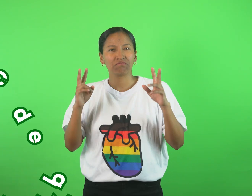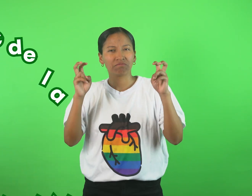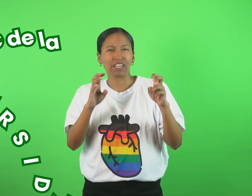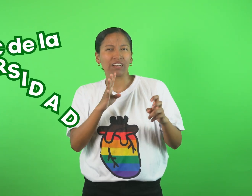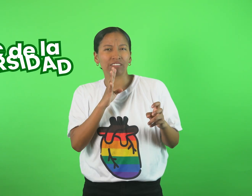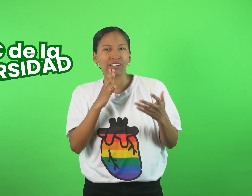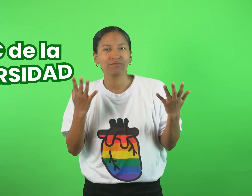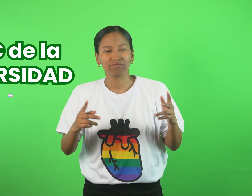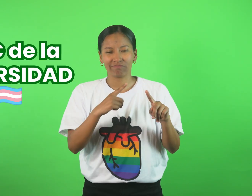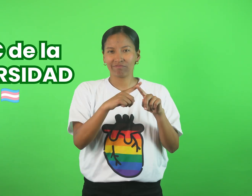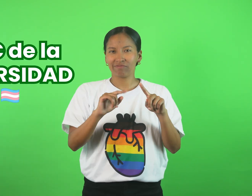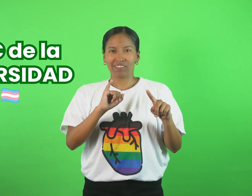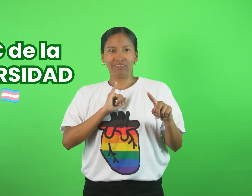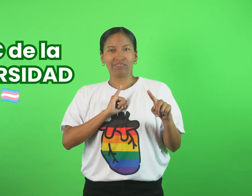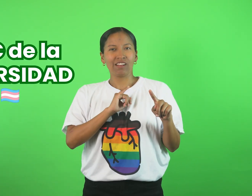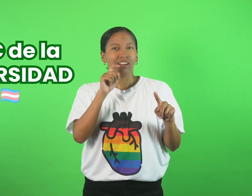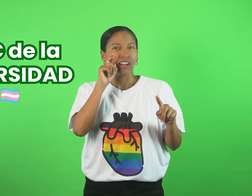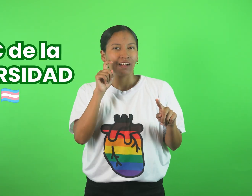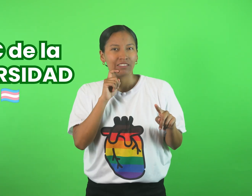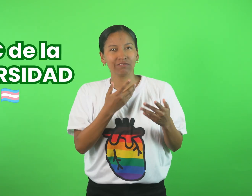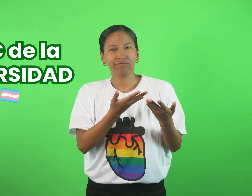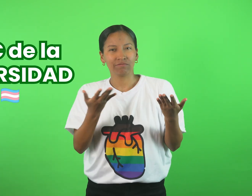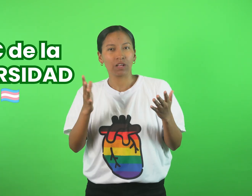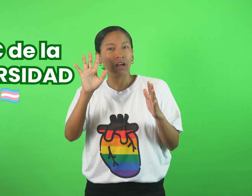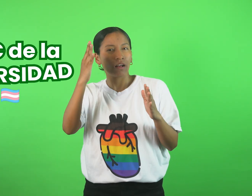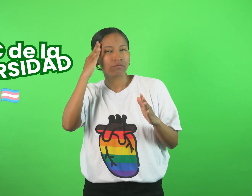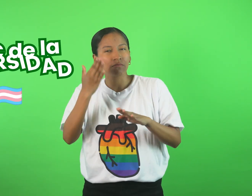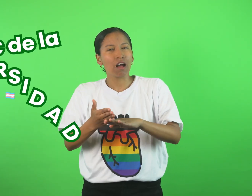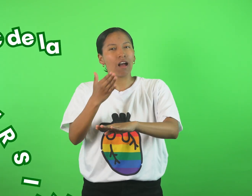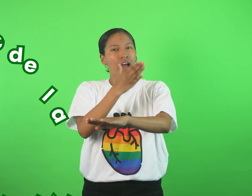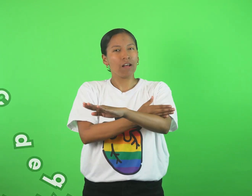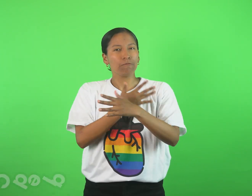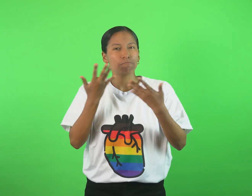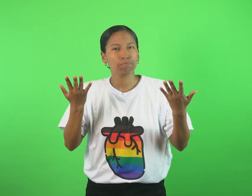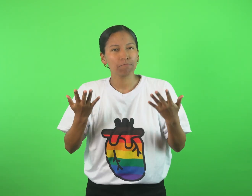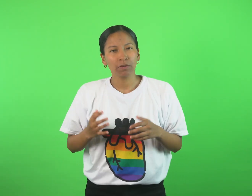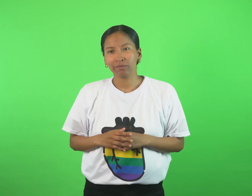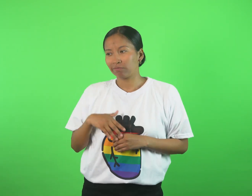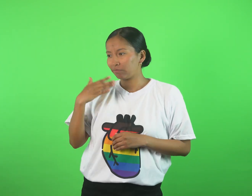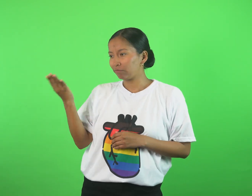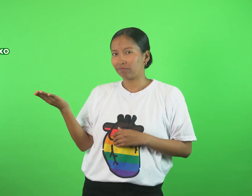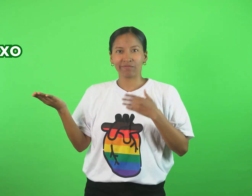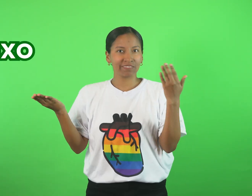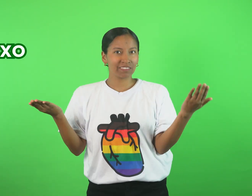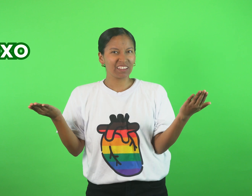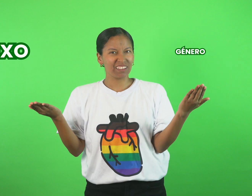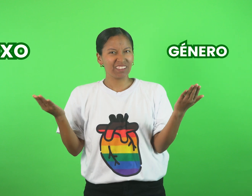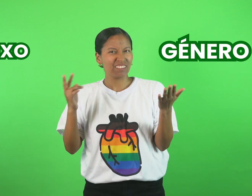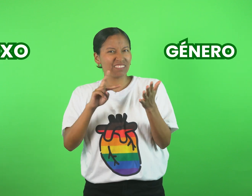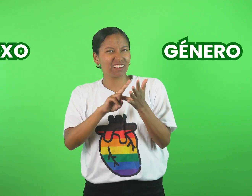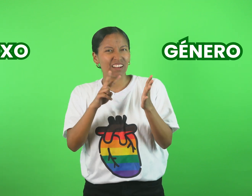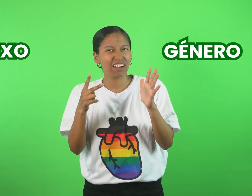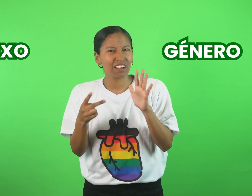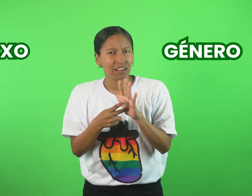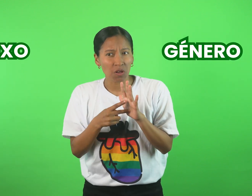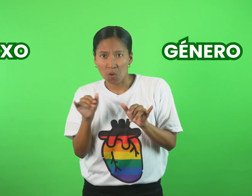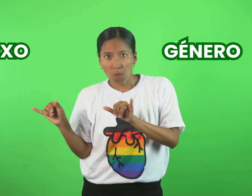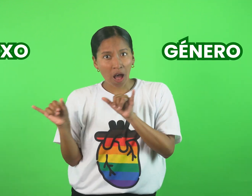To talk about sexual diversity we need to know that ‘sex’ and ‘gender’